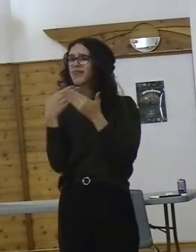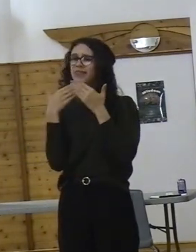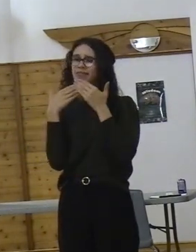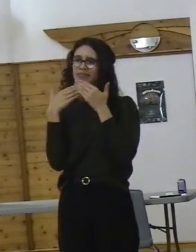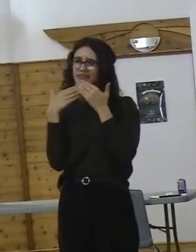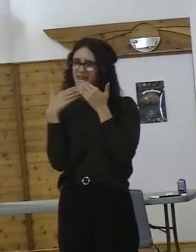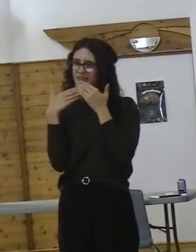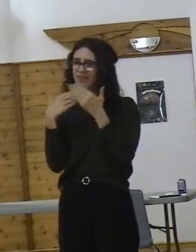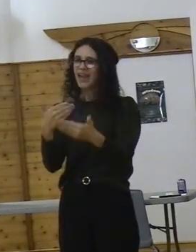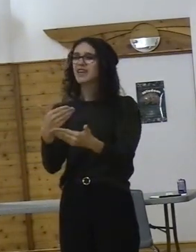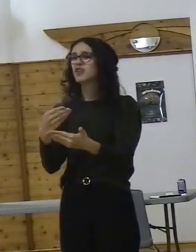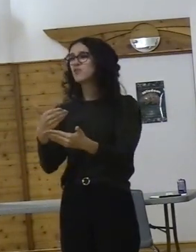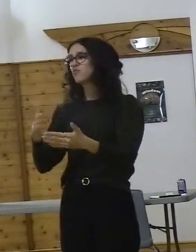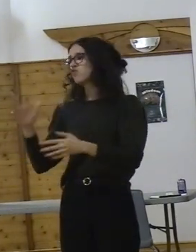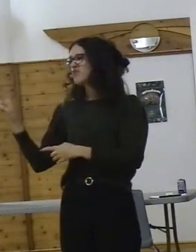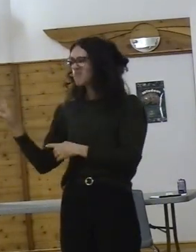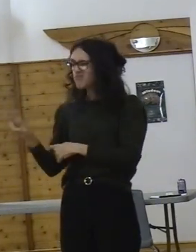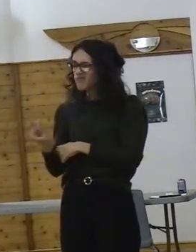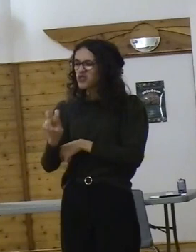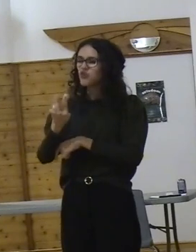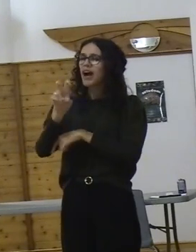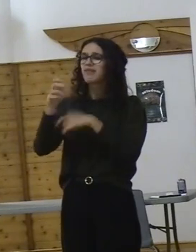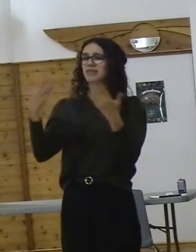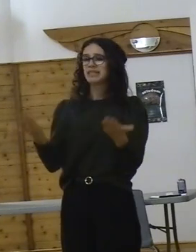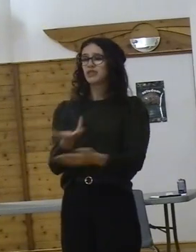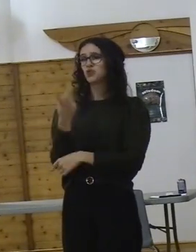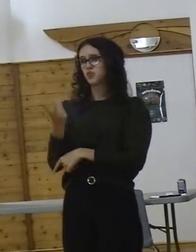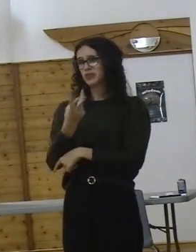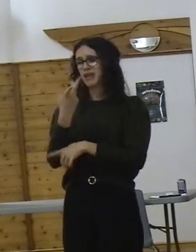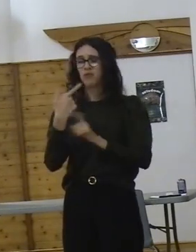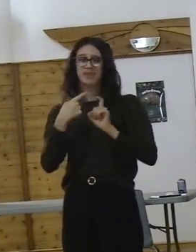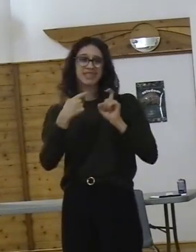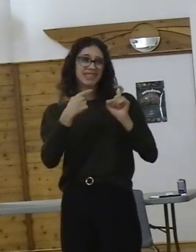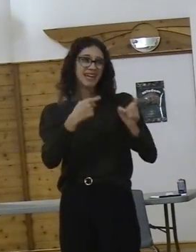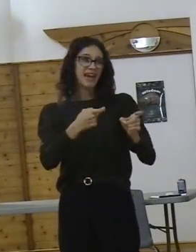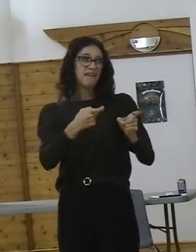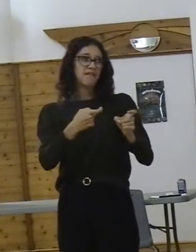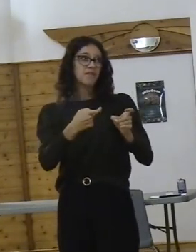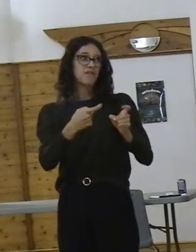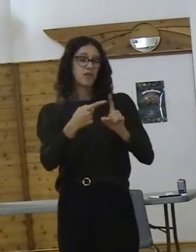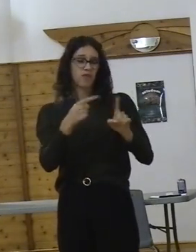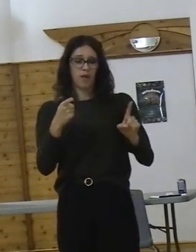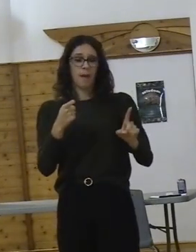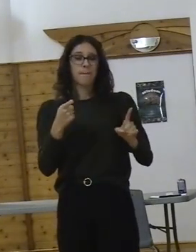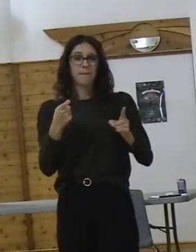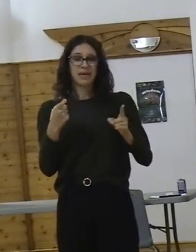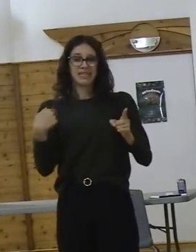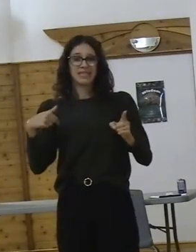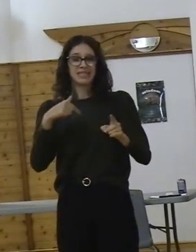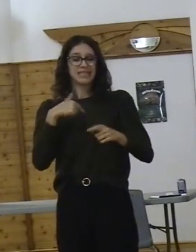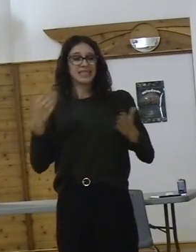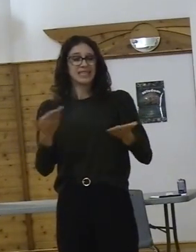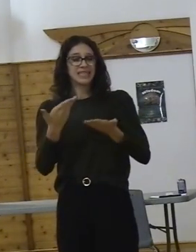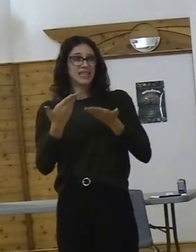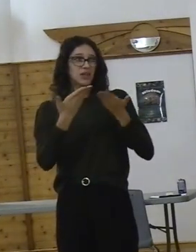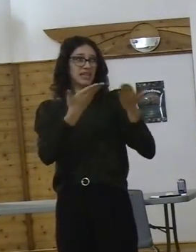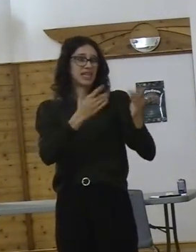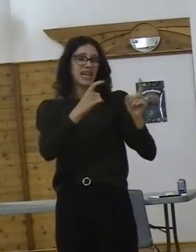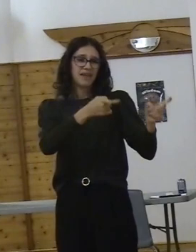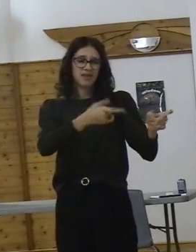to participate with us a little bit from our heart and we hope to see you when you travel back I know we will